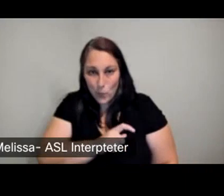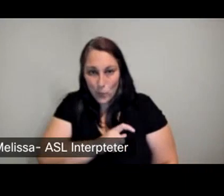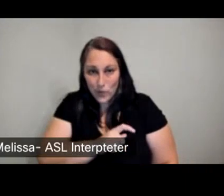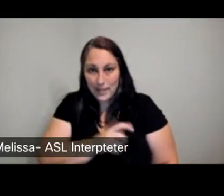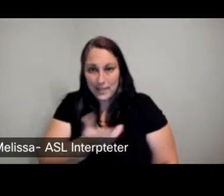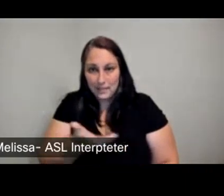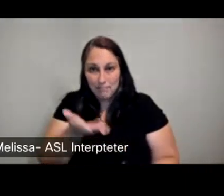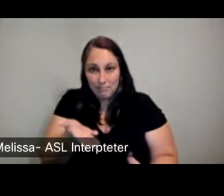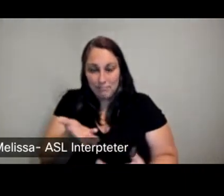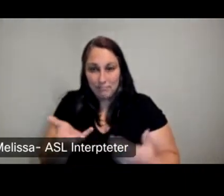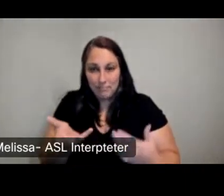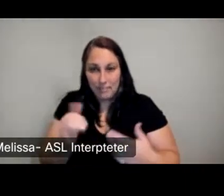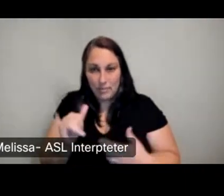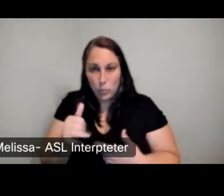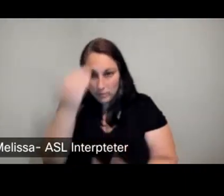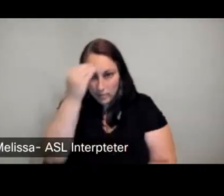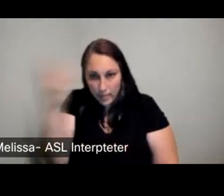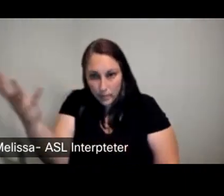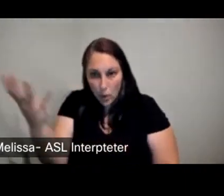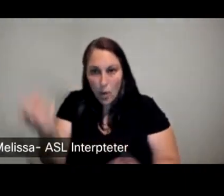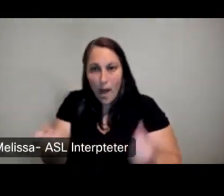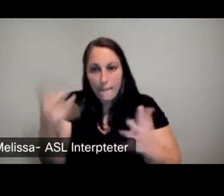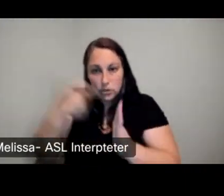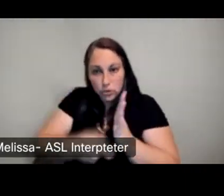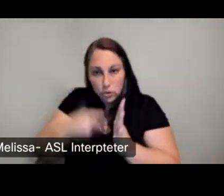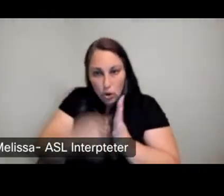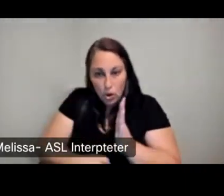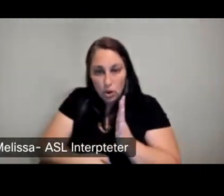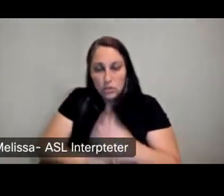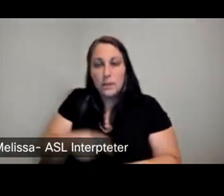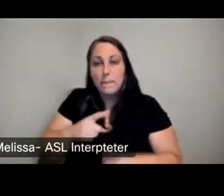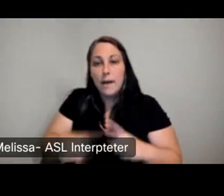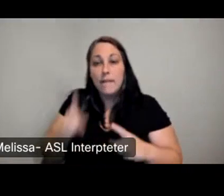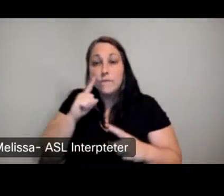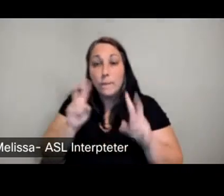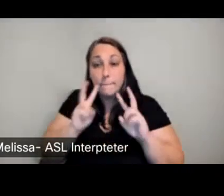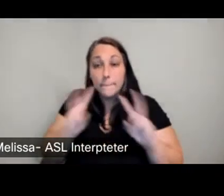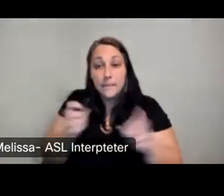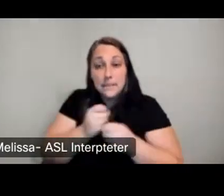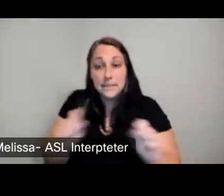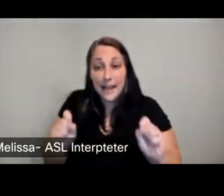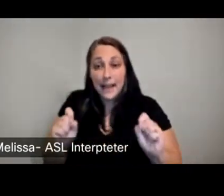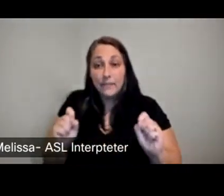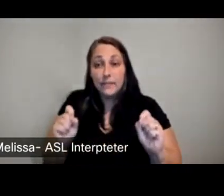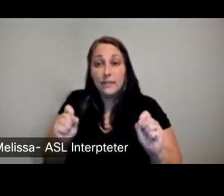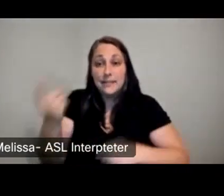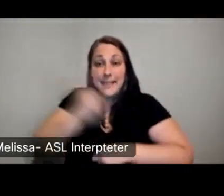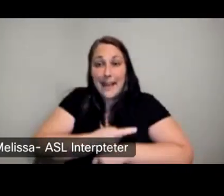the fair is one dollar but in order to have a a peaceful and safe day no one States the fair so